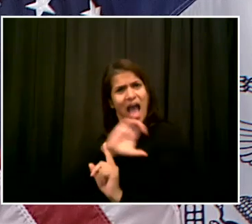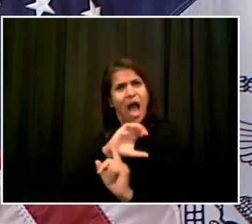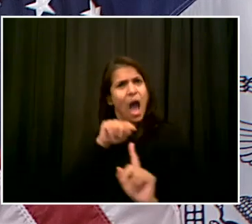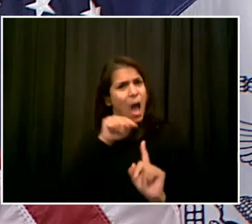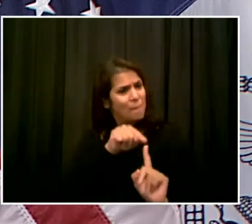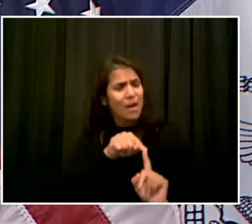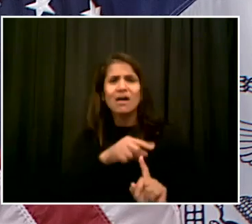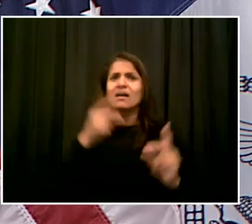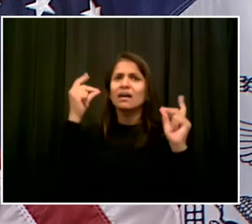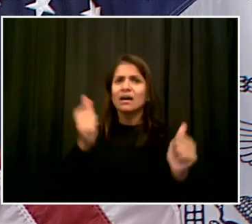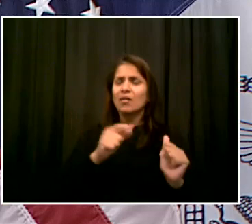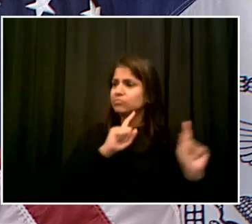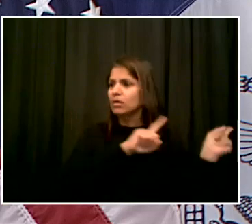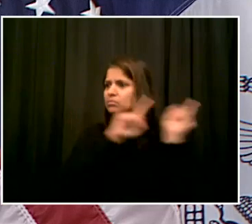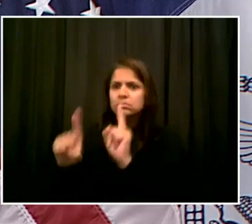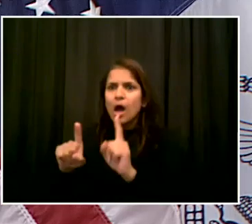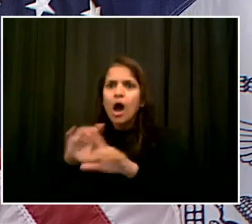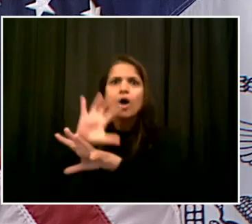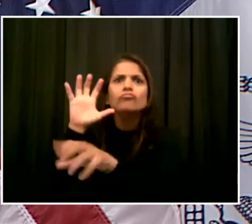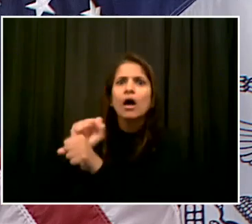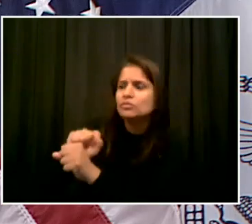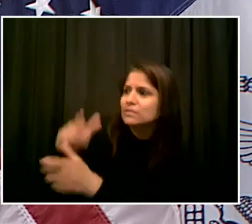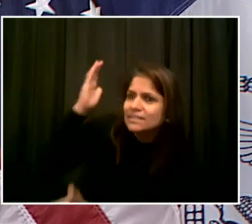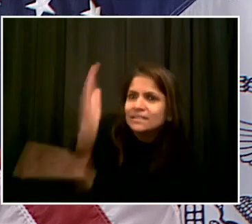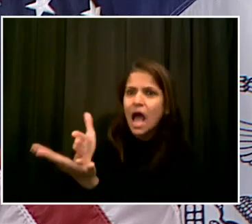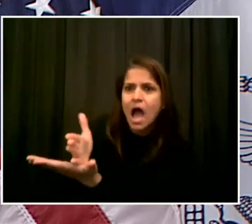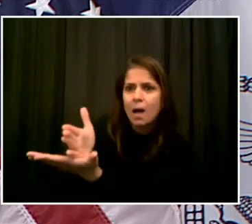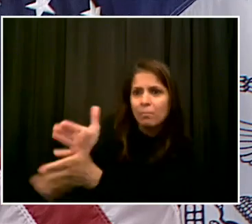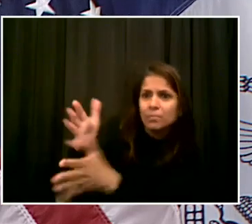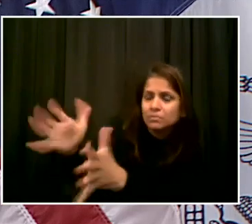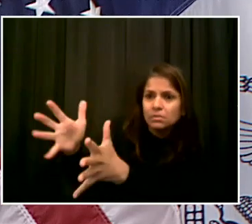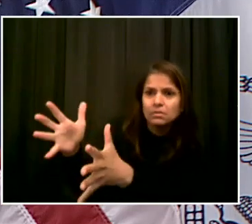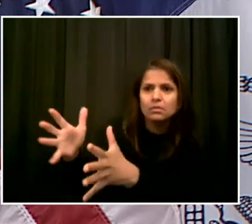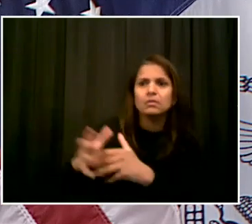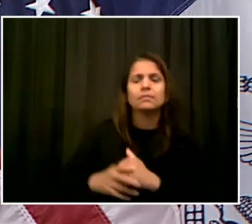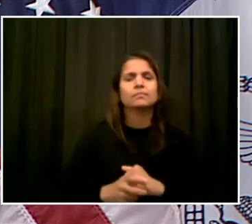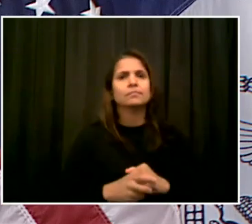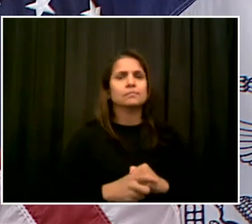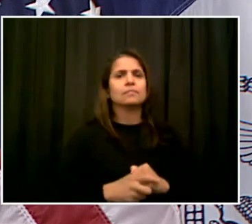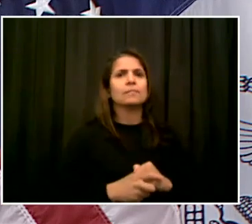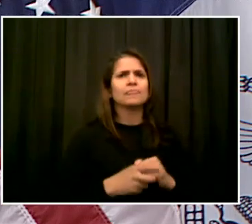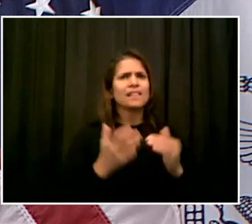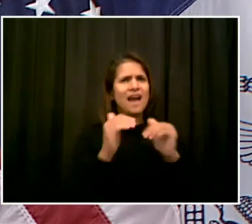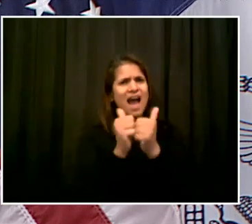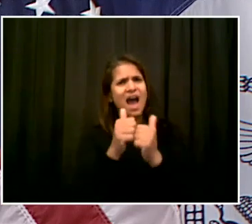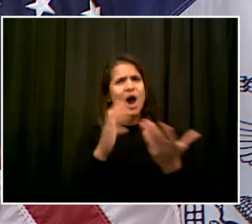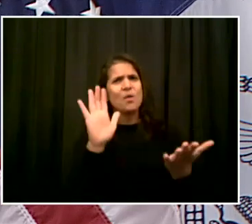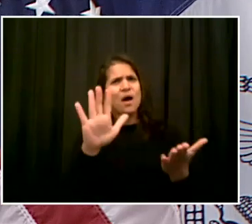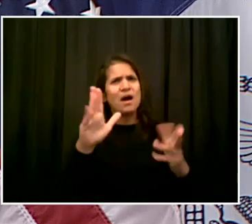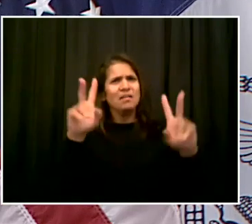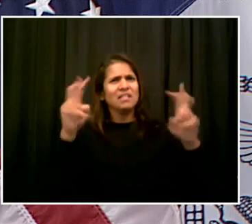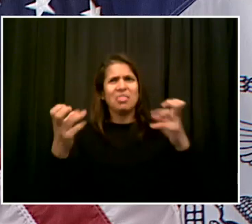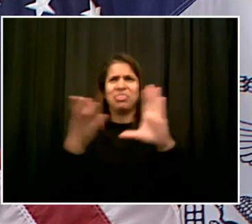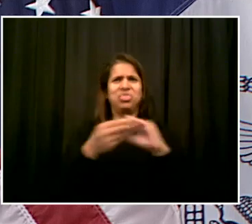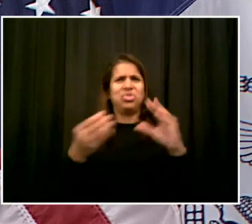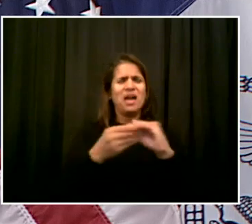WILL NEVER ACCEPT ANYONE IMPLYING THA T SOMETHING WILL BE TOLERATED. HOW COULD THAT POSSIBLY BE TRUE FROM A POLICE FORCE THAT HAS BROUGHT DON W CRIME